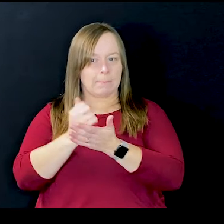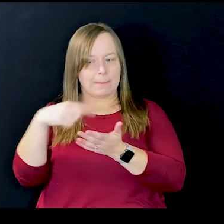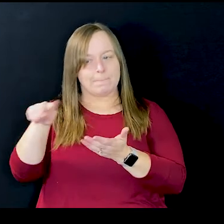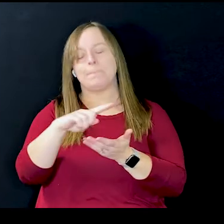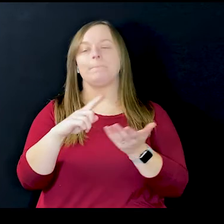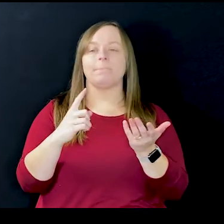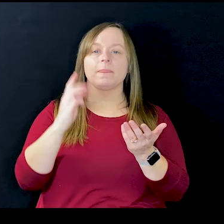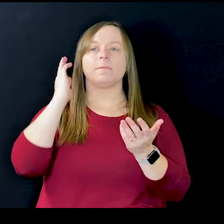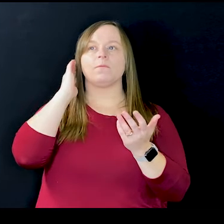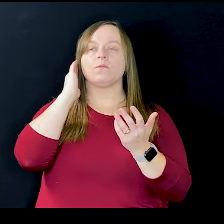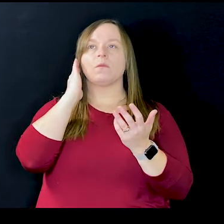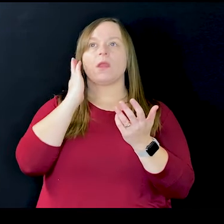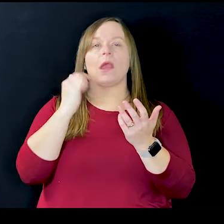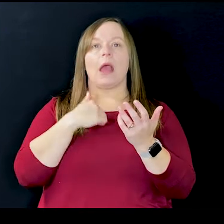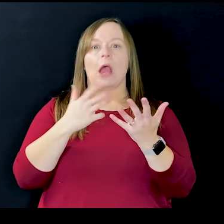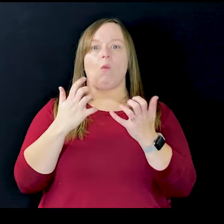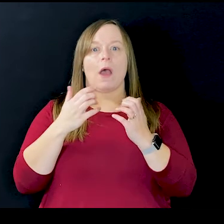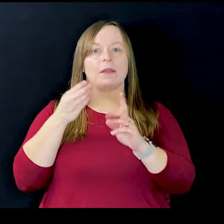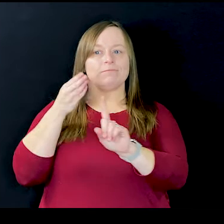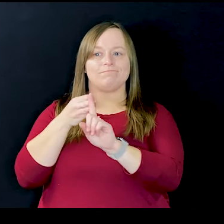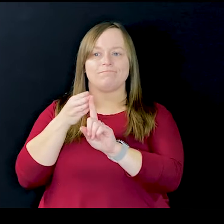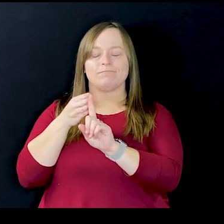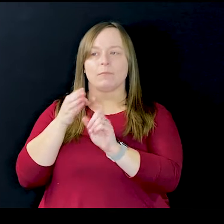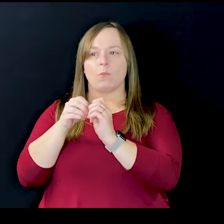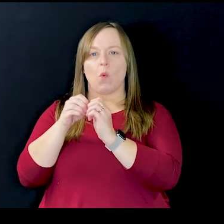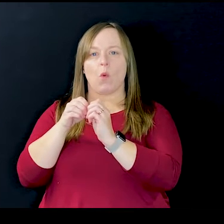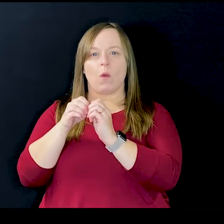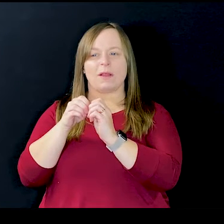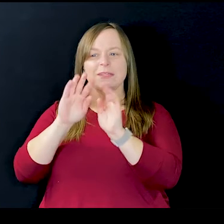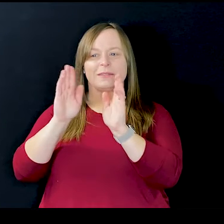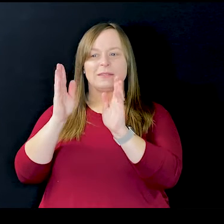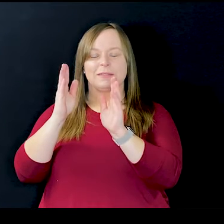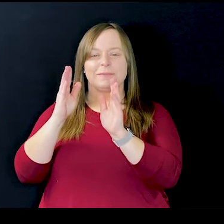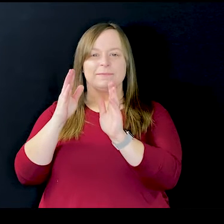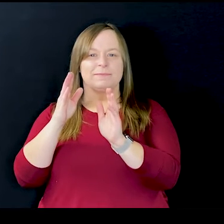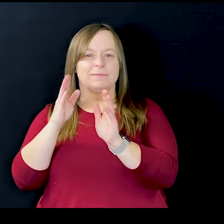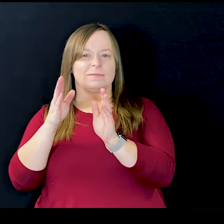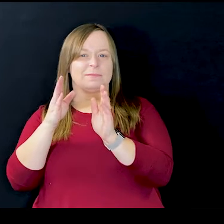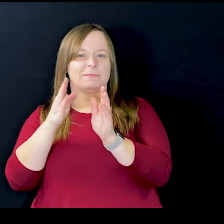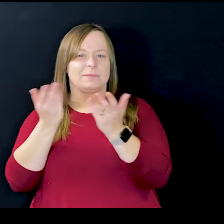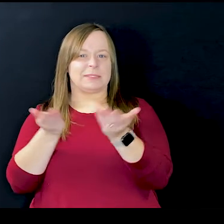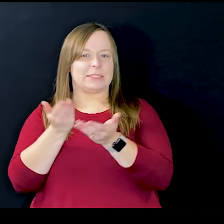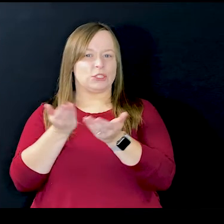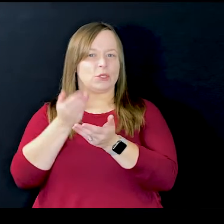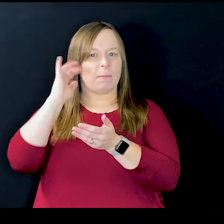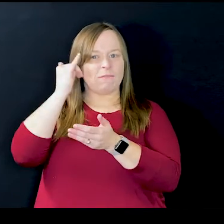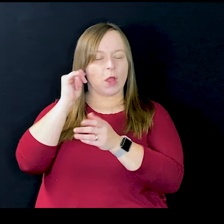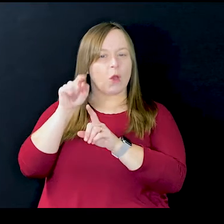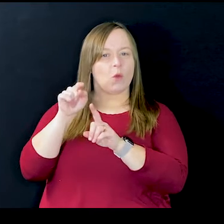And I wanted to target more towards the urban Indian community here in Buffalo.